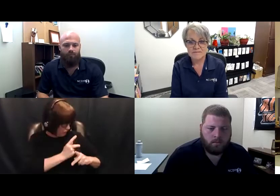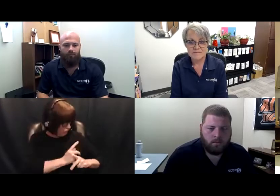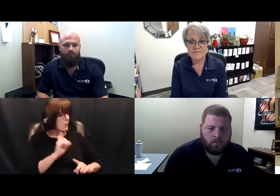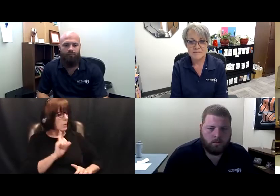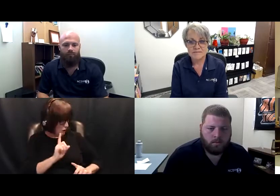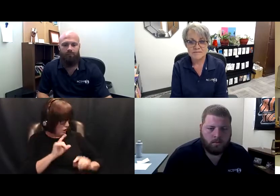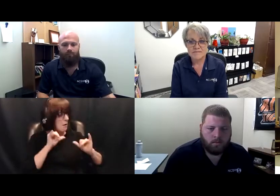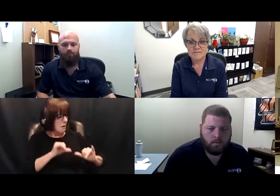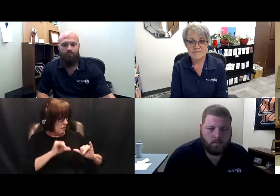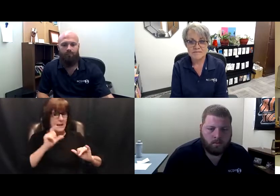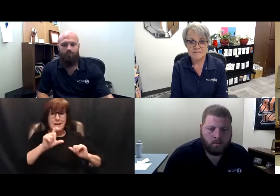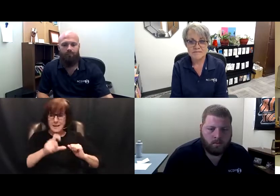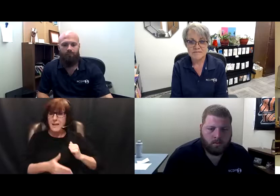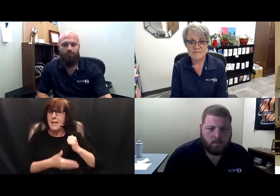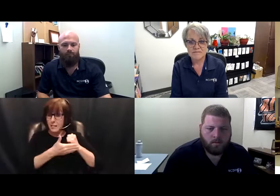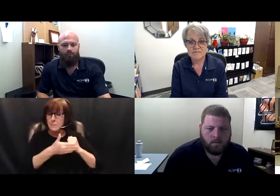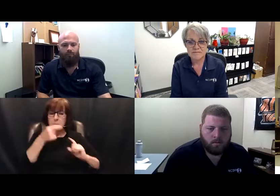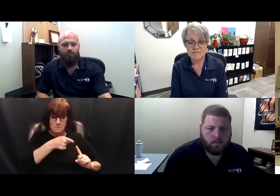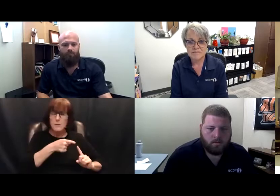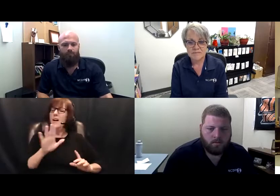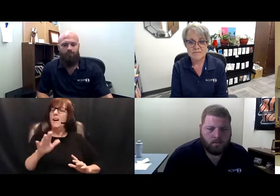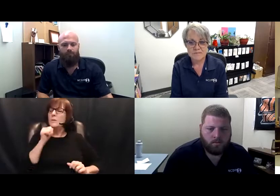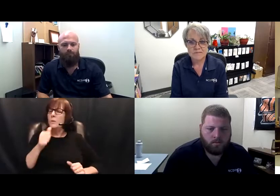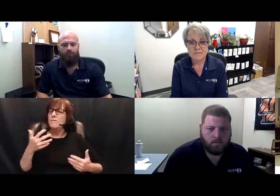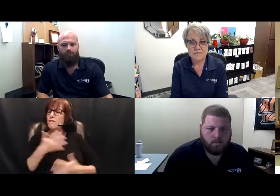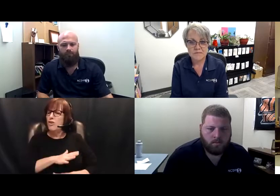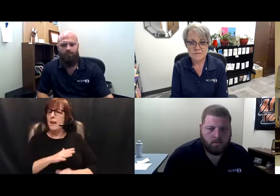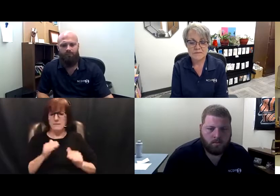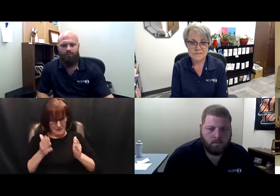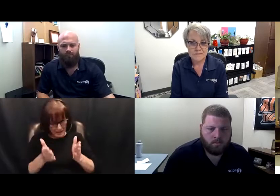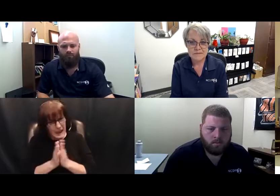extra assistance. Don't be afraid to clearly ask for what you need.